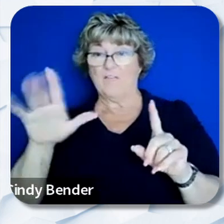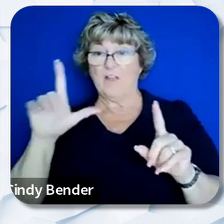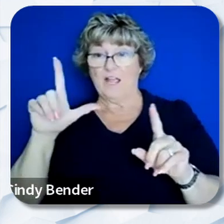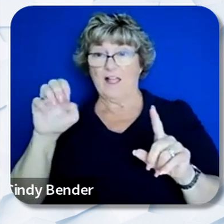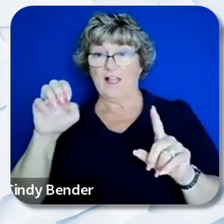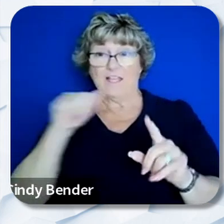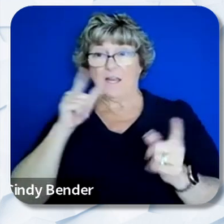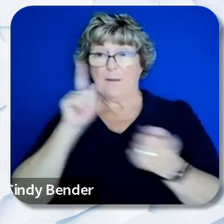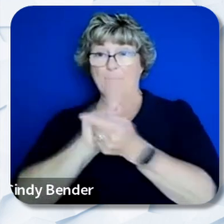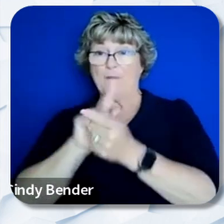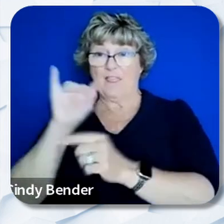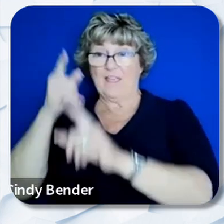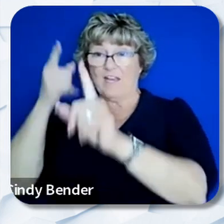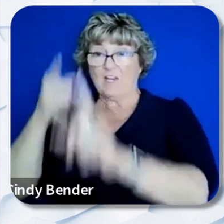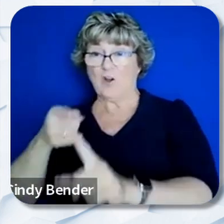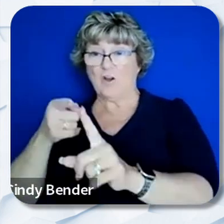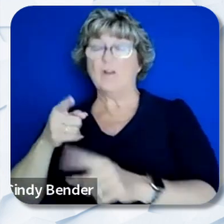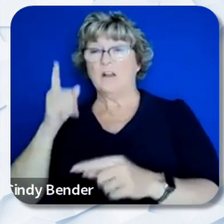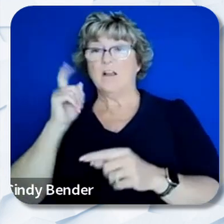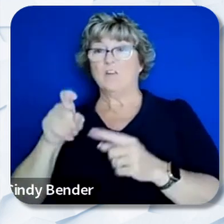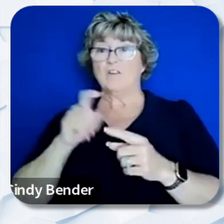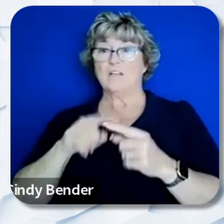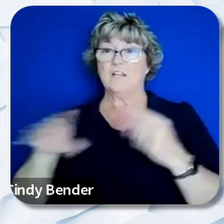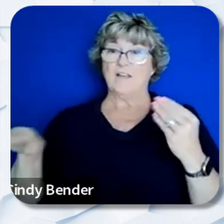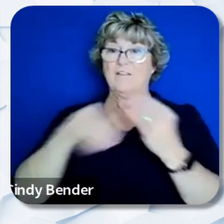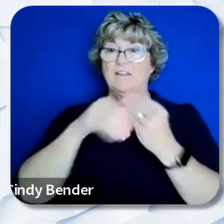that target, then we're going to want you to seek out additional parent input as part